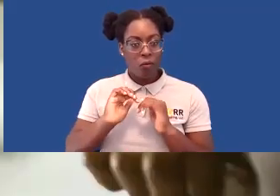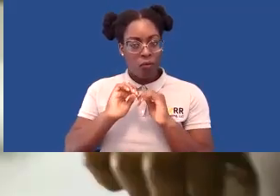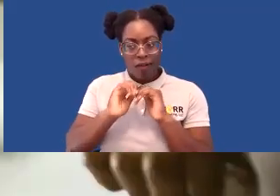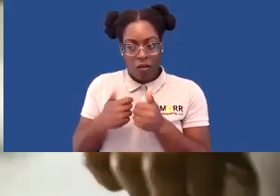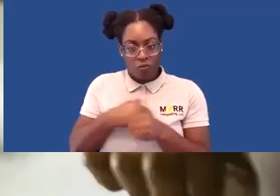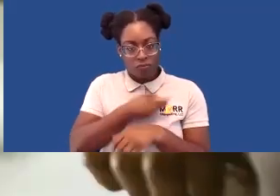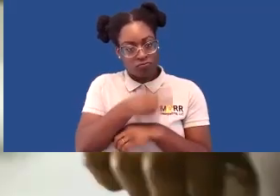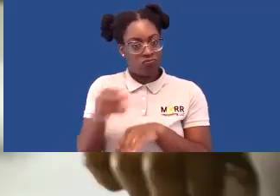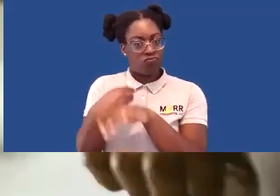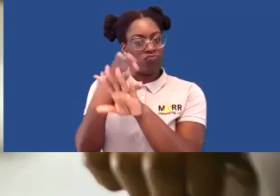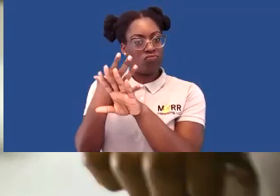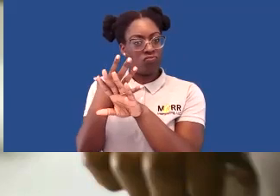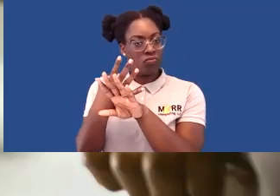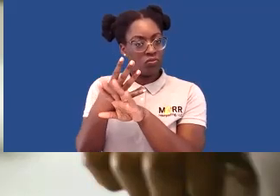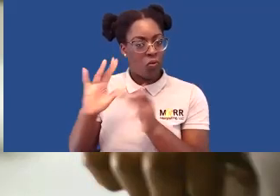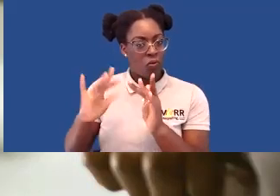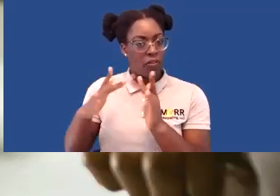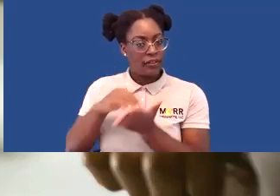And I think it's important to note that